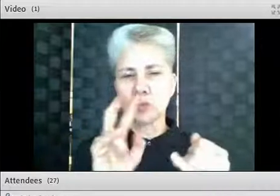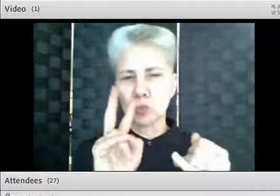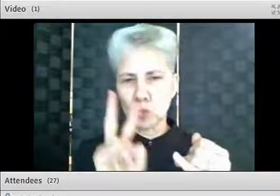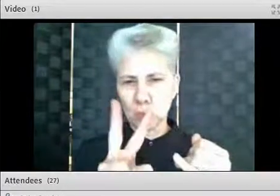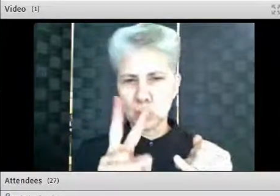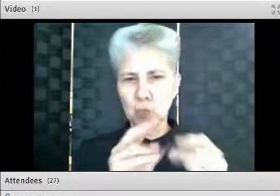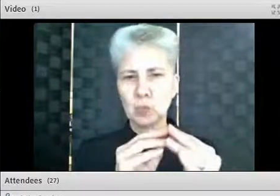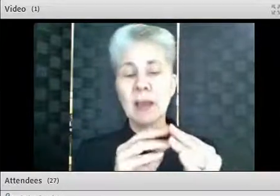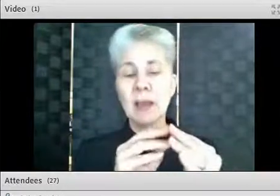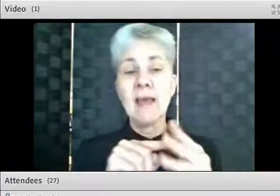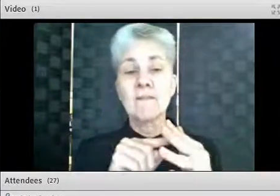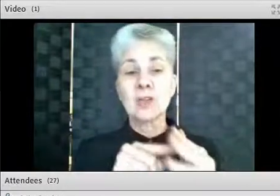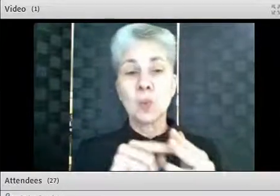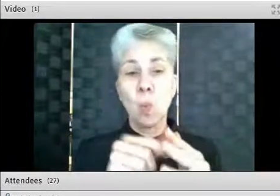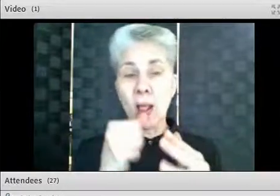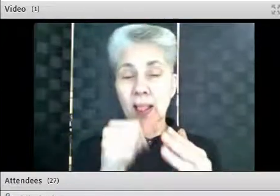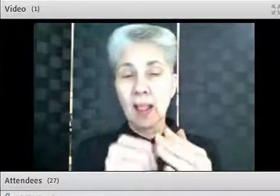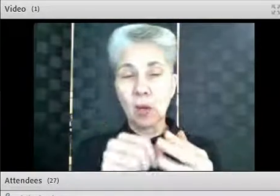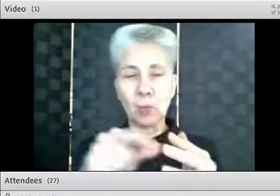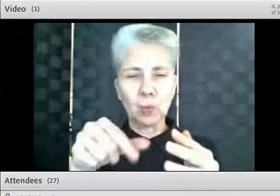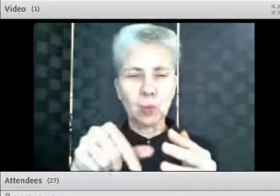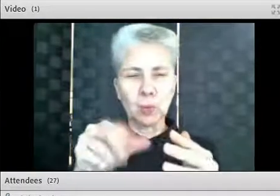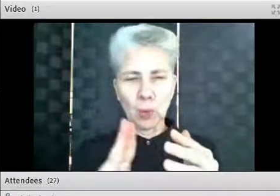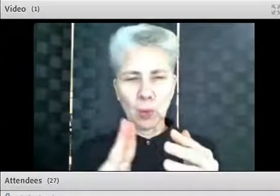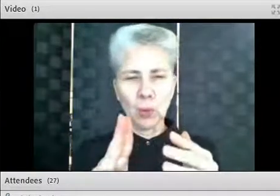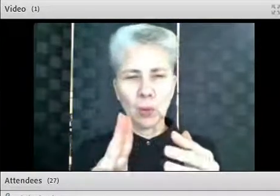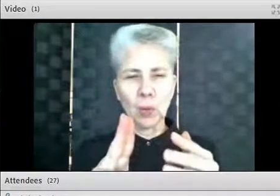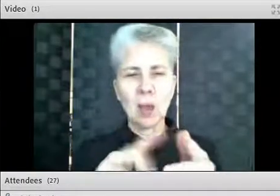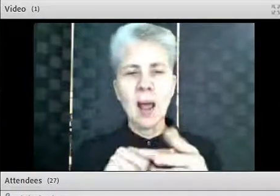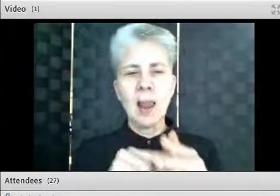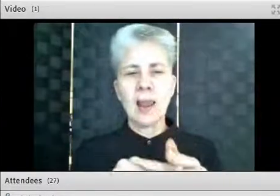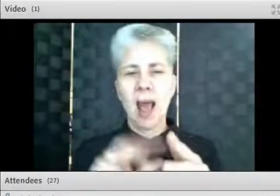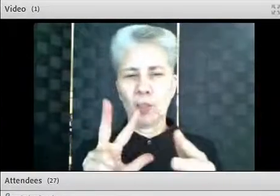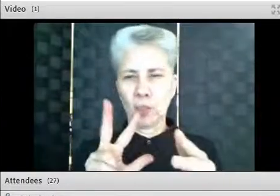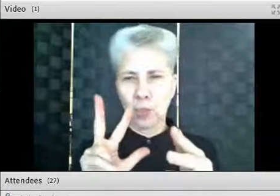If it starts with initial letters Q-U, you start on line three.